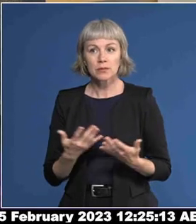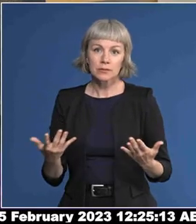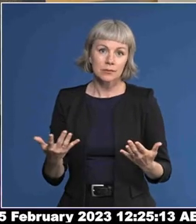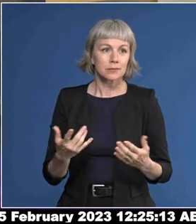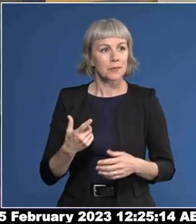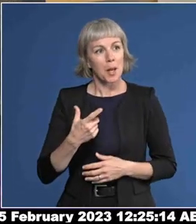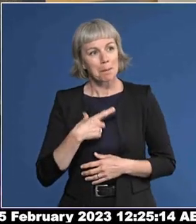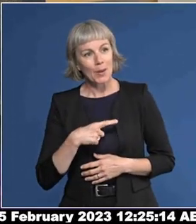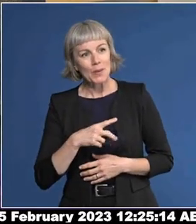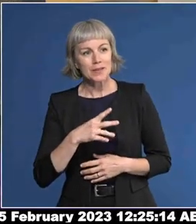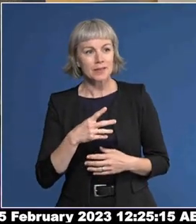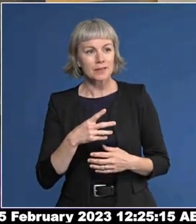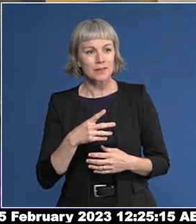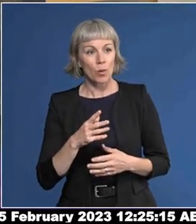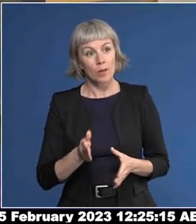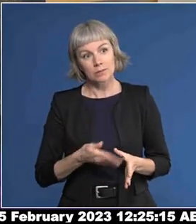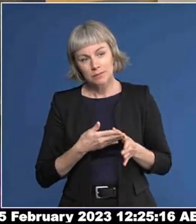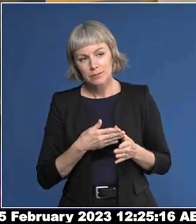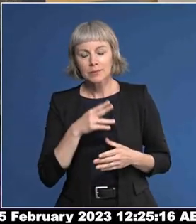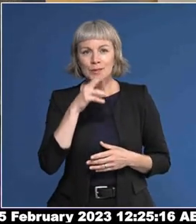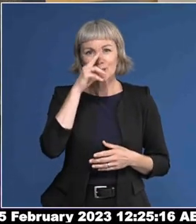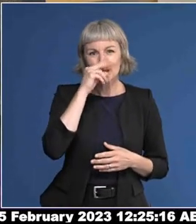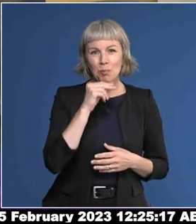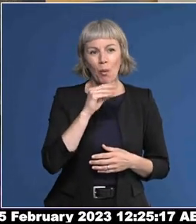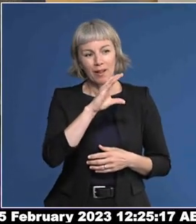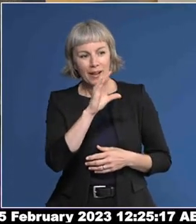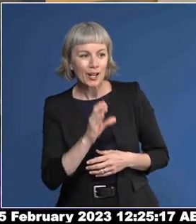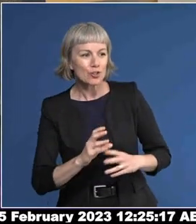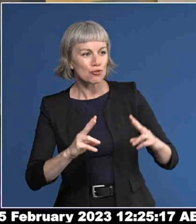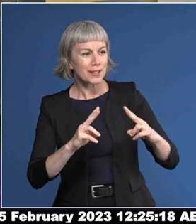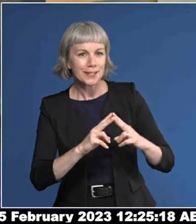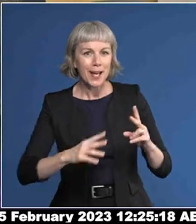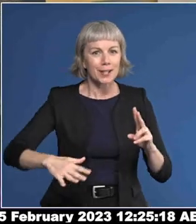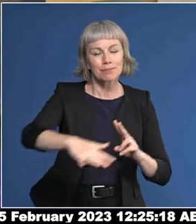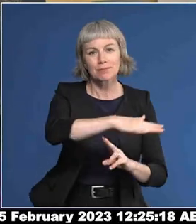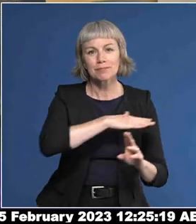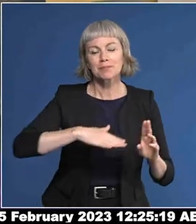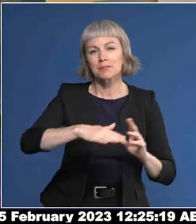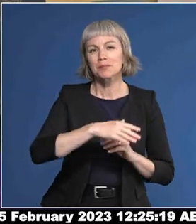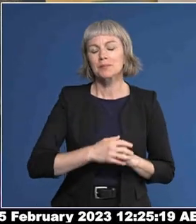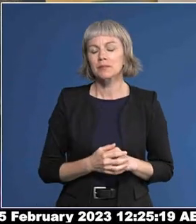regional environment. It is - there's a number of non-profits - I don't know the exact number - around